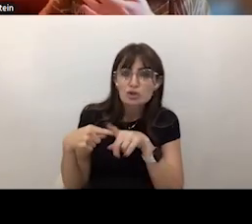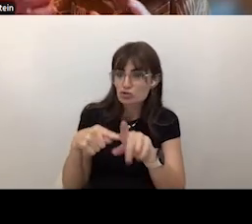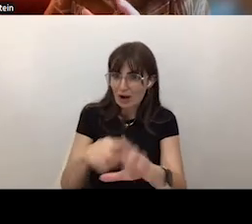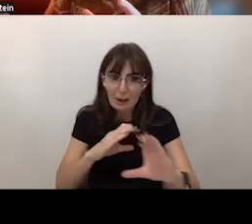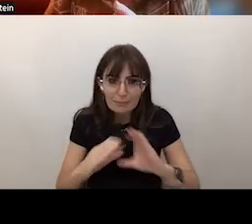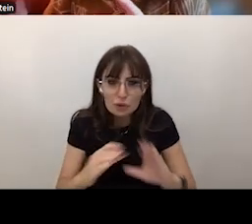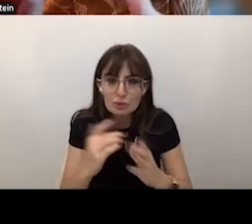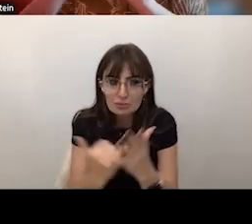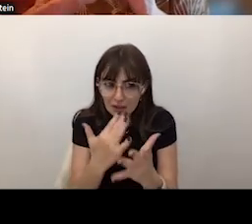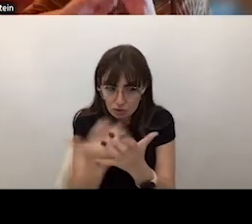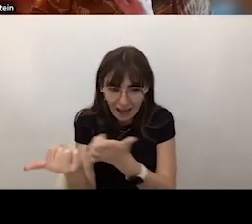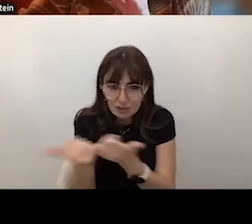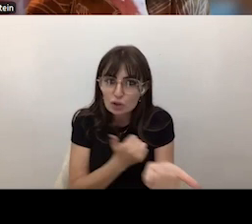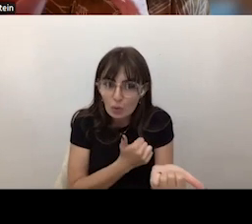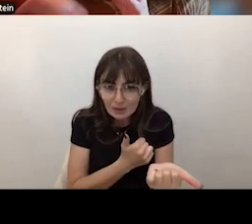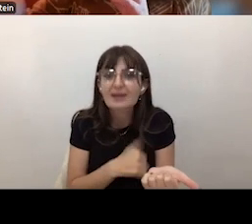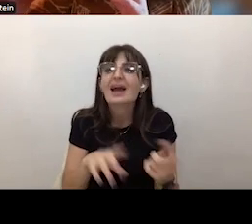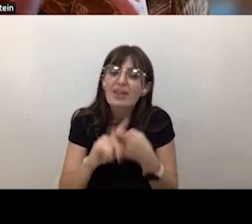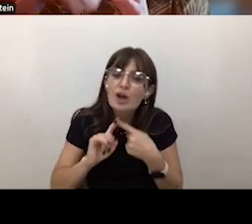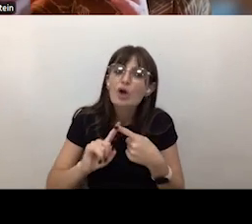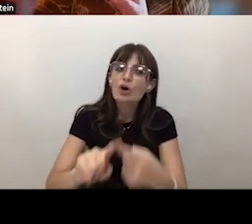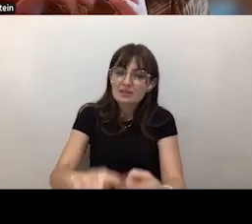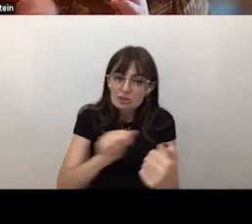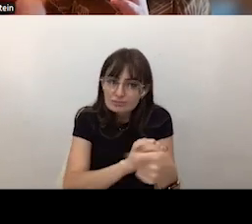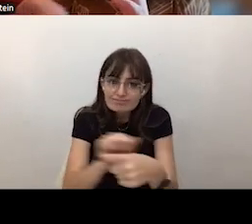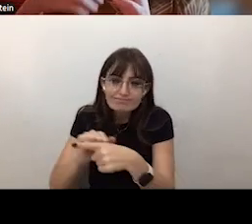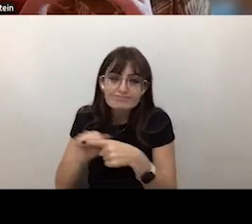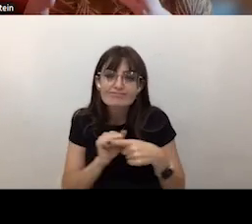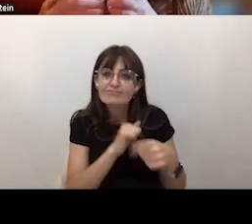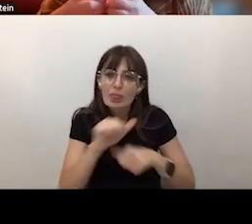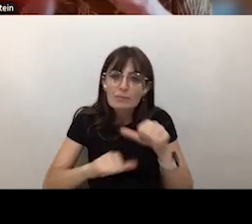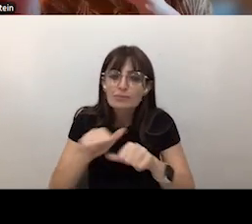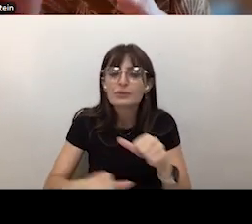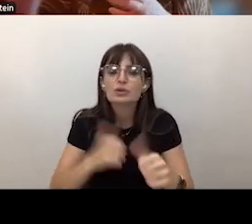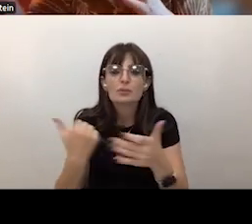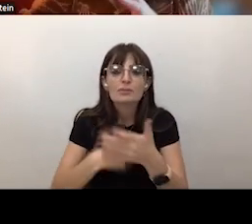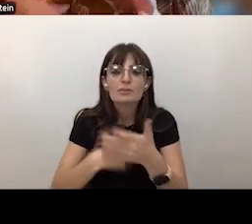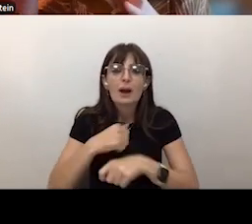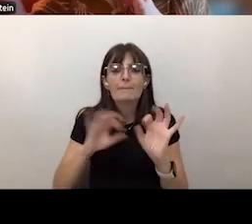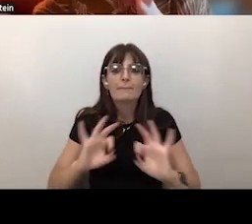to see how it is, and then continue to refine it. It is not like it is a one and done and it will